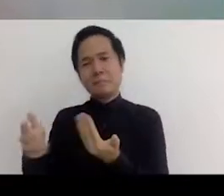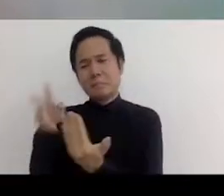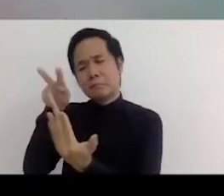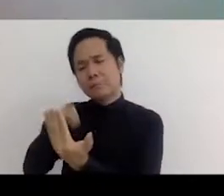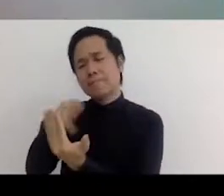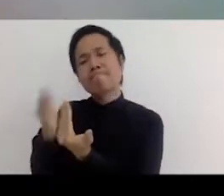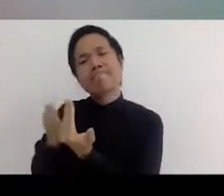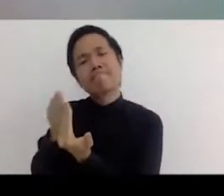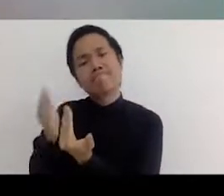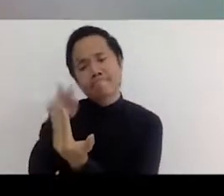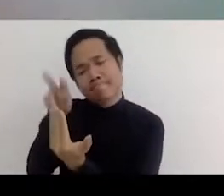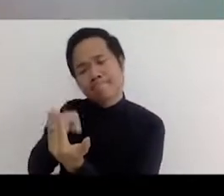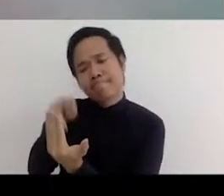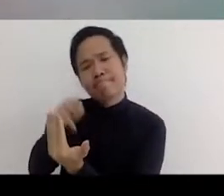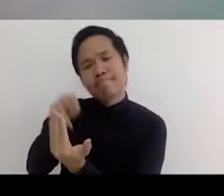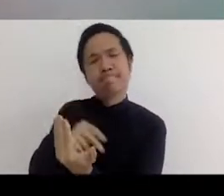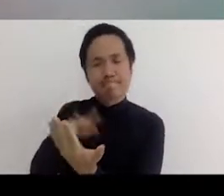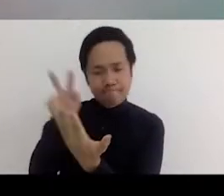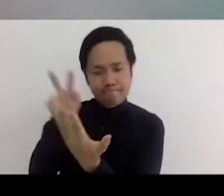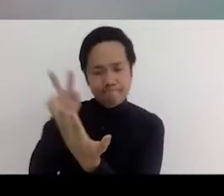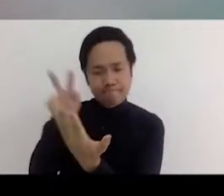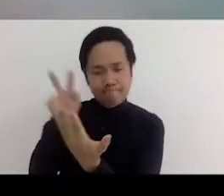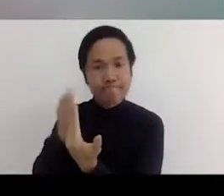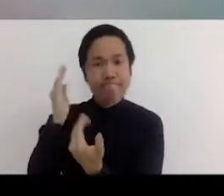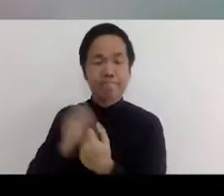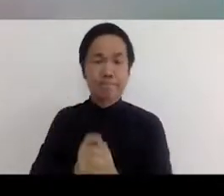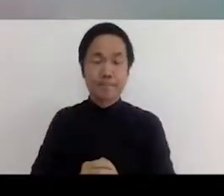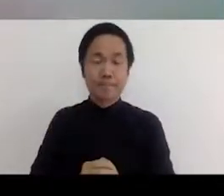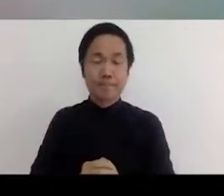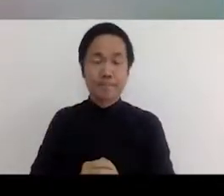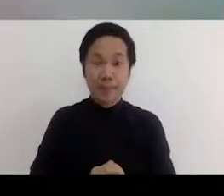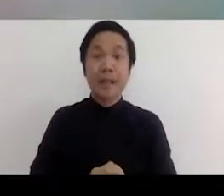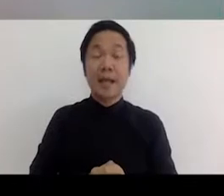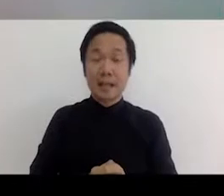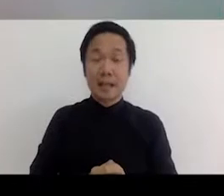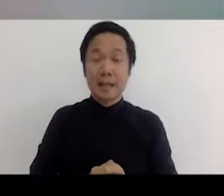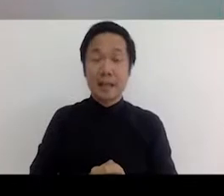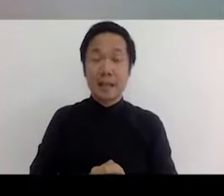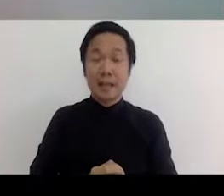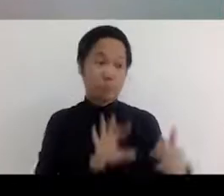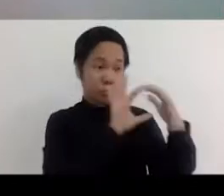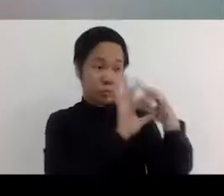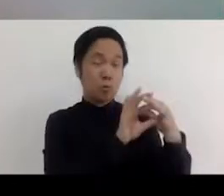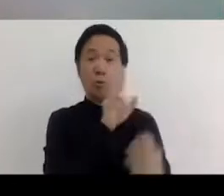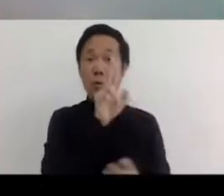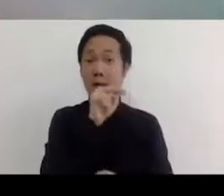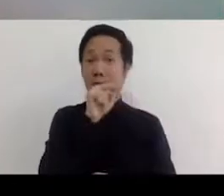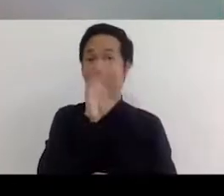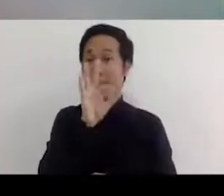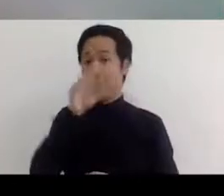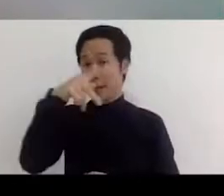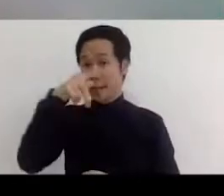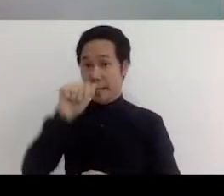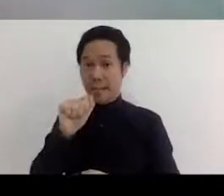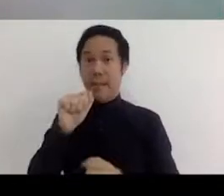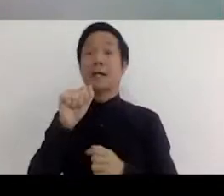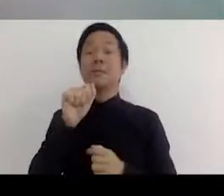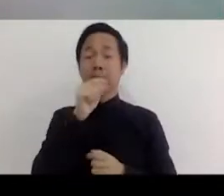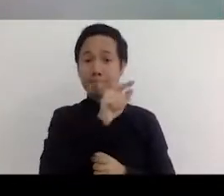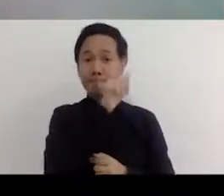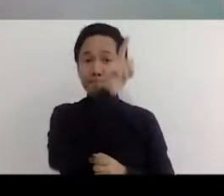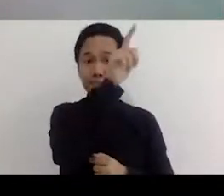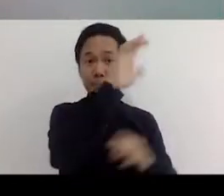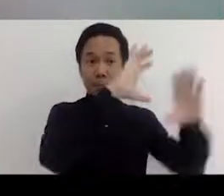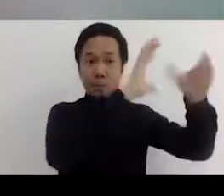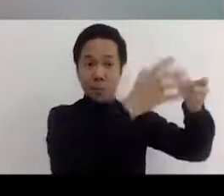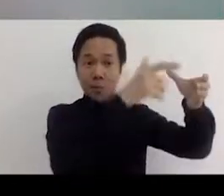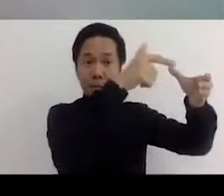So they have come to us in this COVID period to request women with disabilities have access those dignity kits,